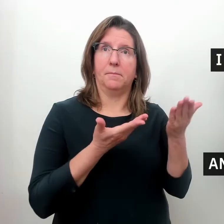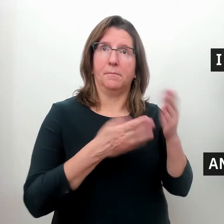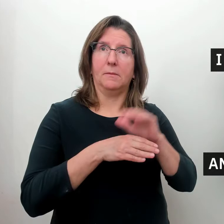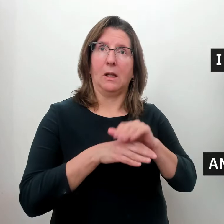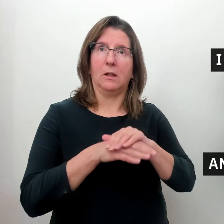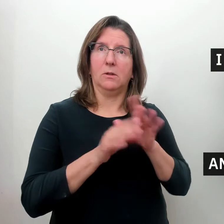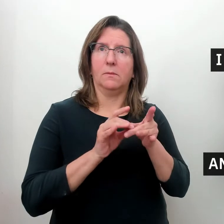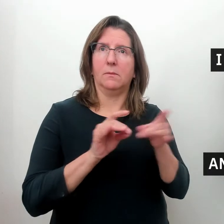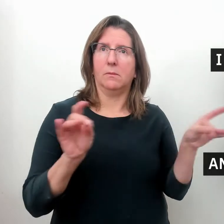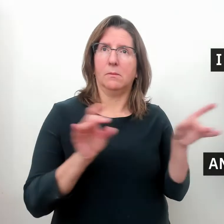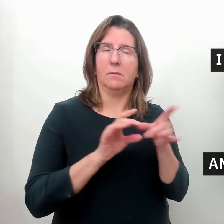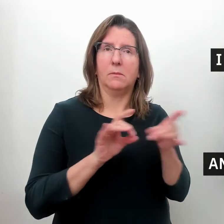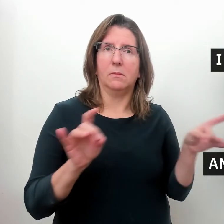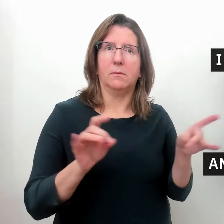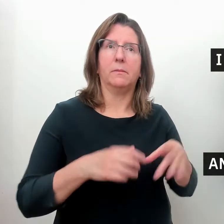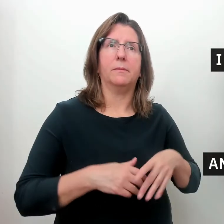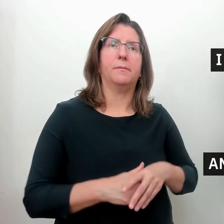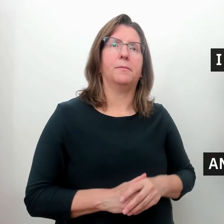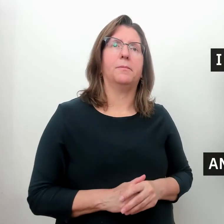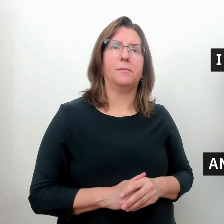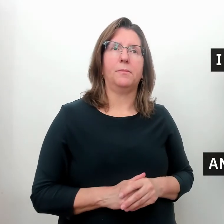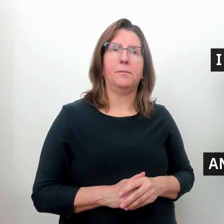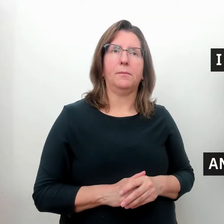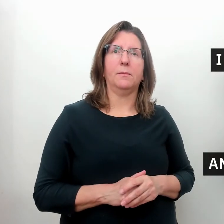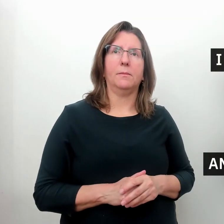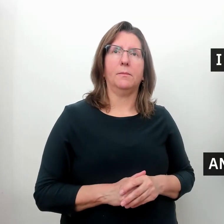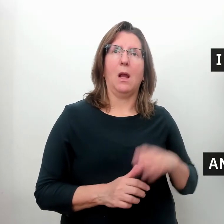English: 'I gave Anna money for the movies.'